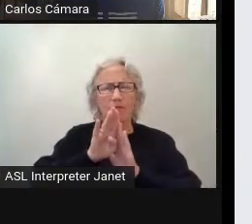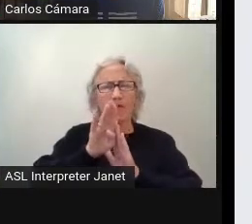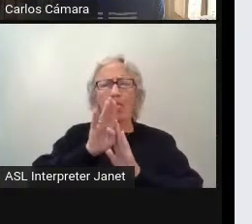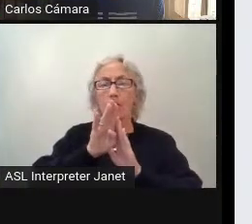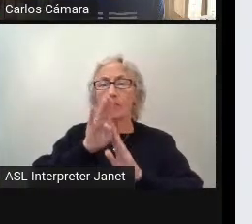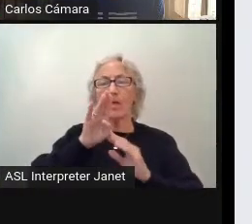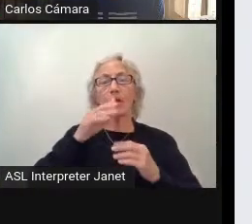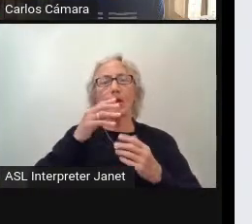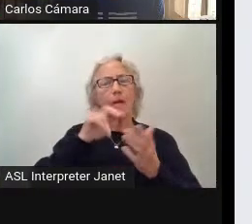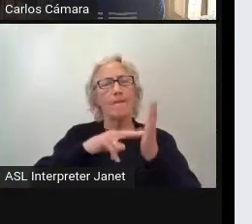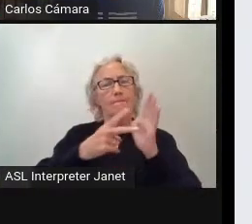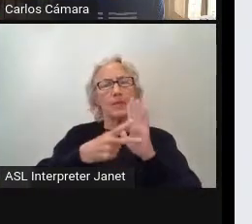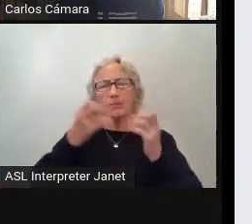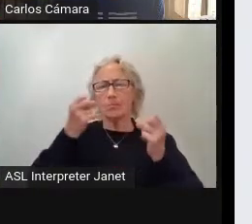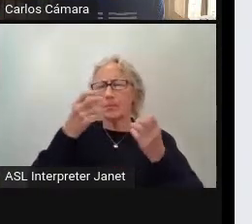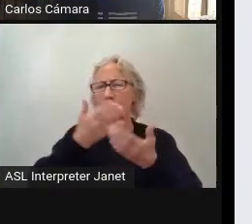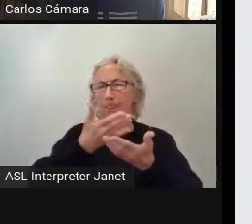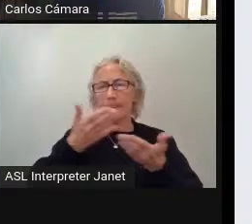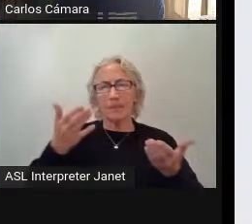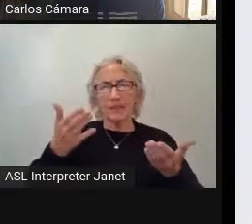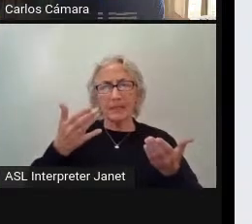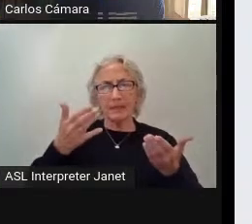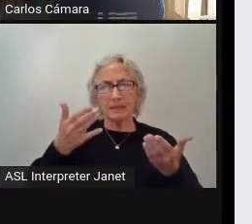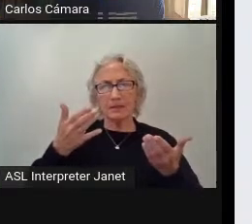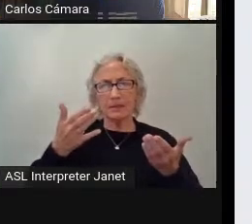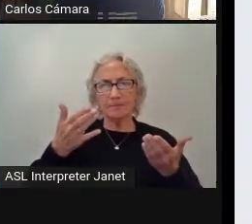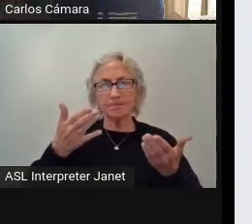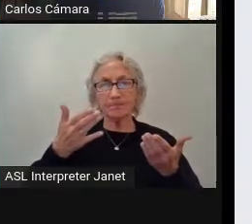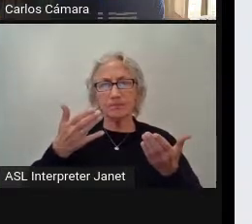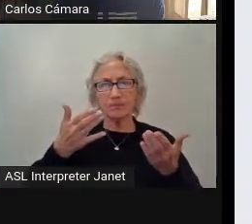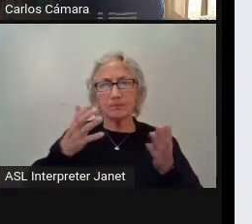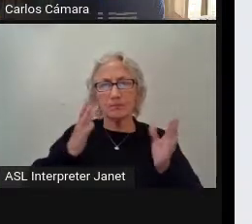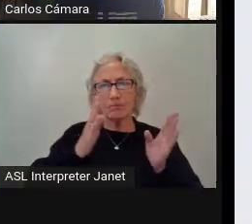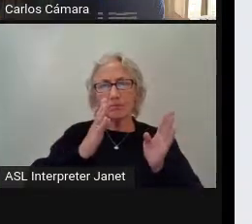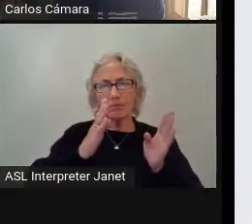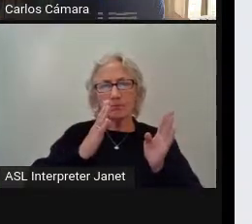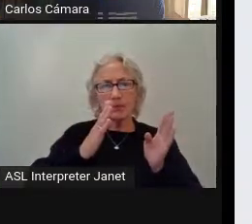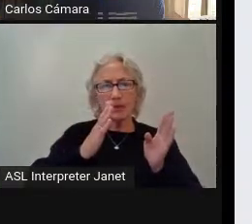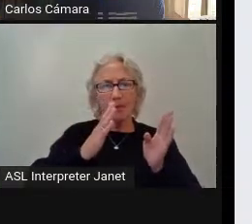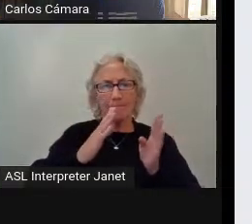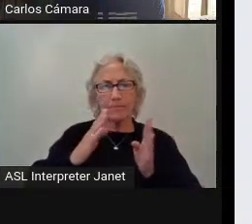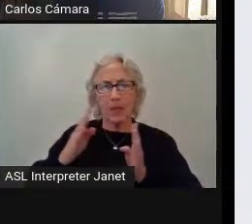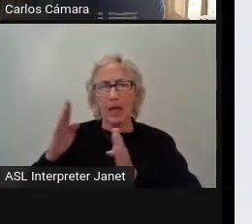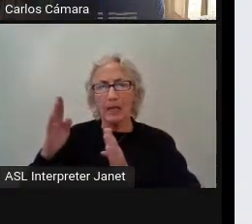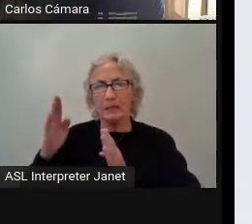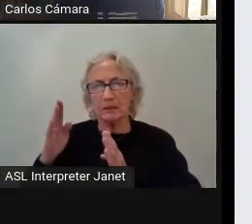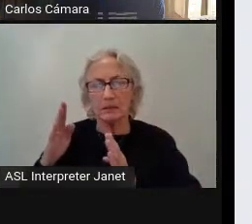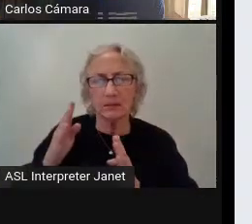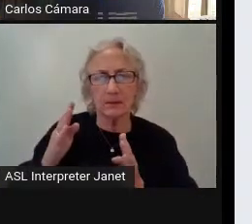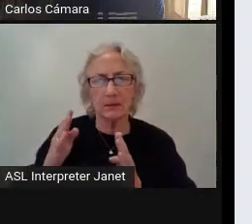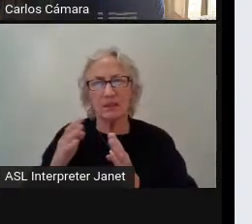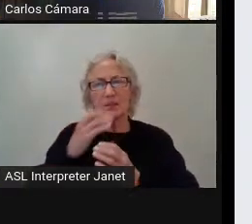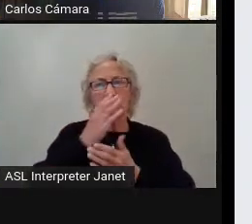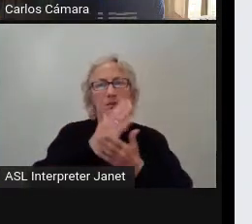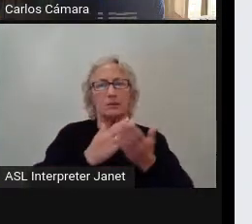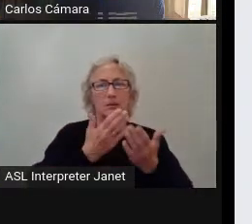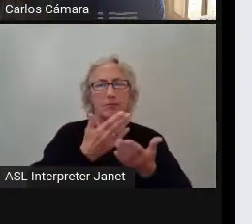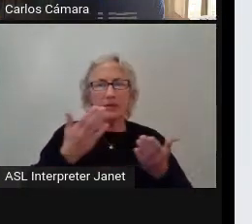Has been more than eight years you can in -- working in Joomla four. It means lots of things